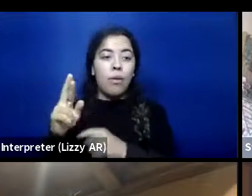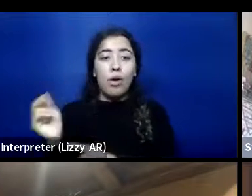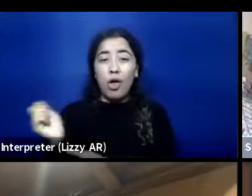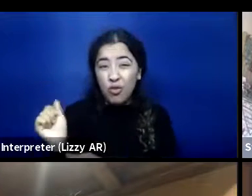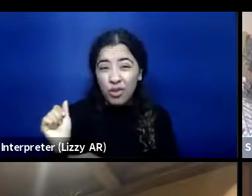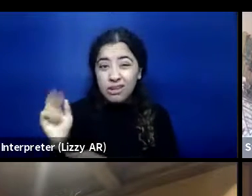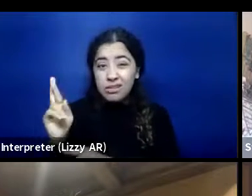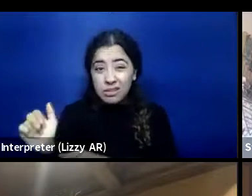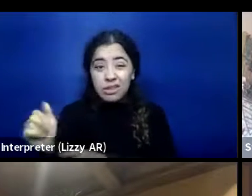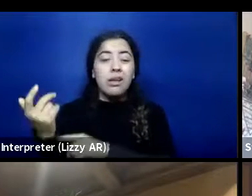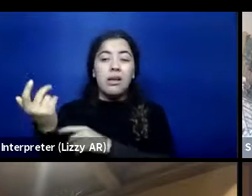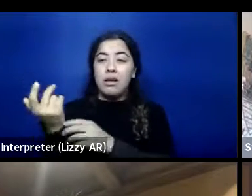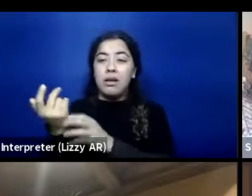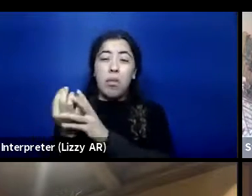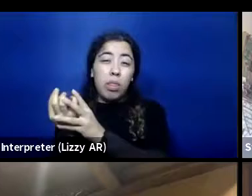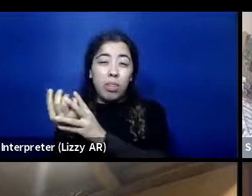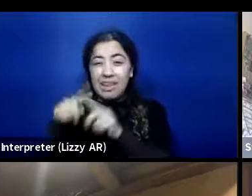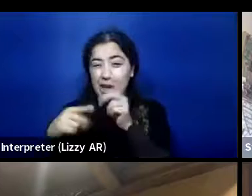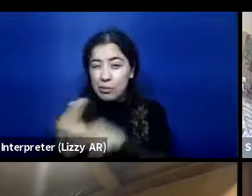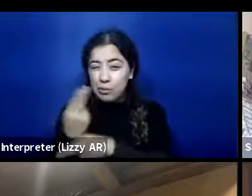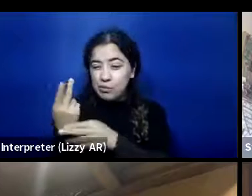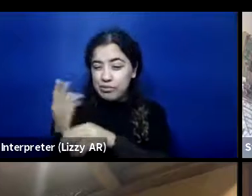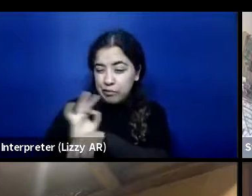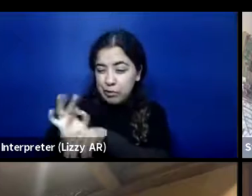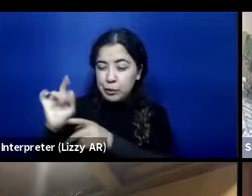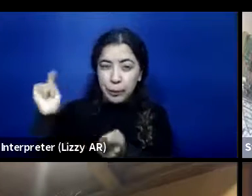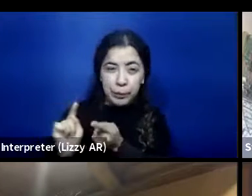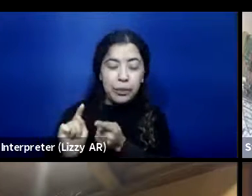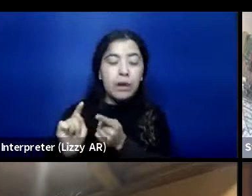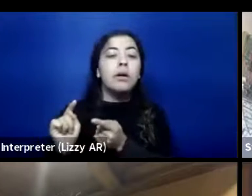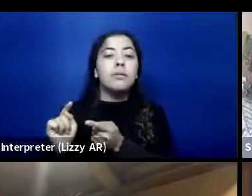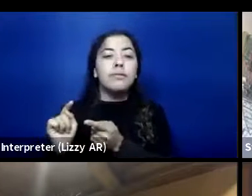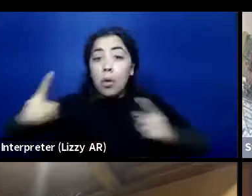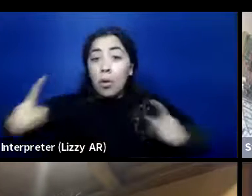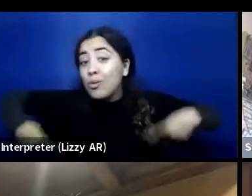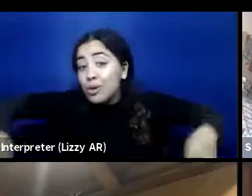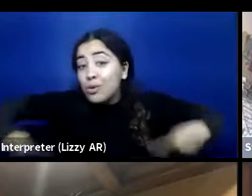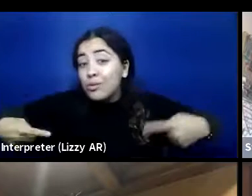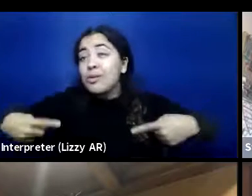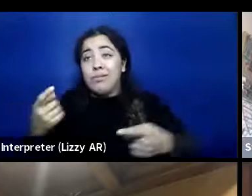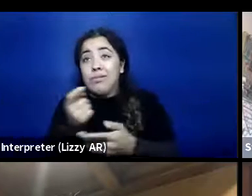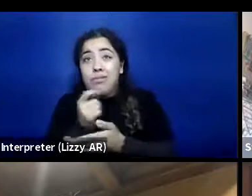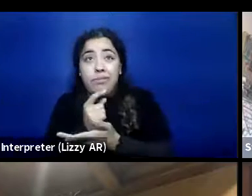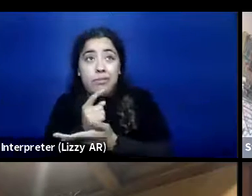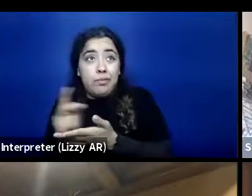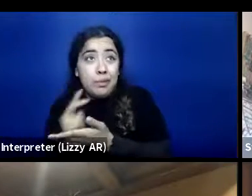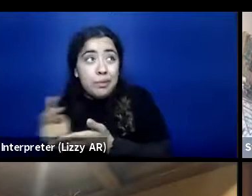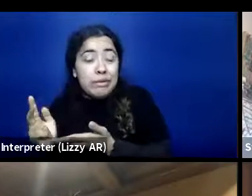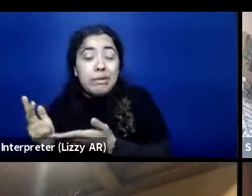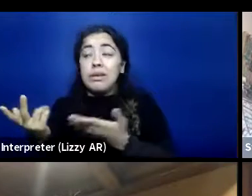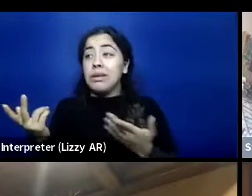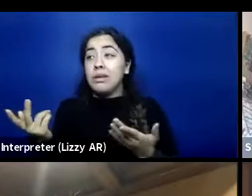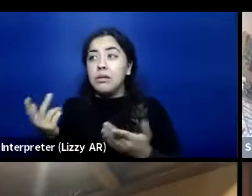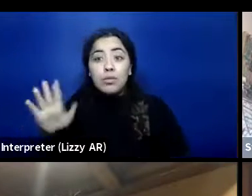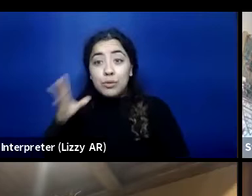for some weeks, they experience the same thing that people with permanent disabilities have, but they only experienced it